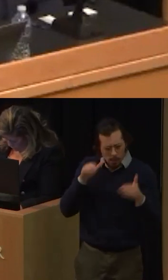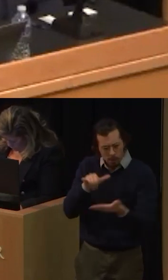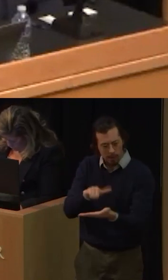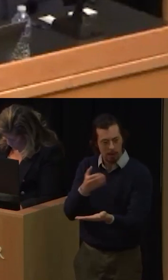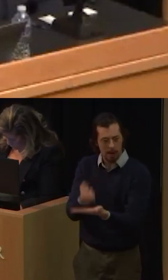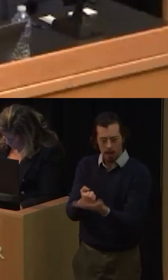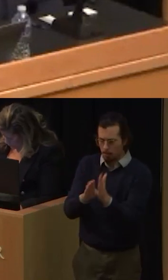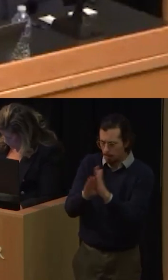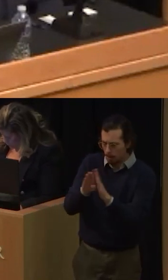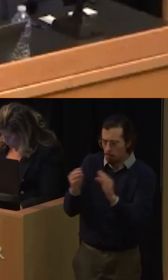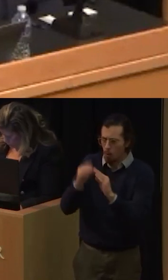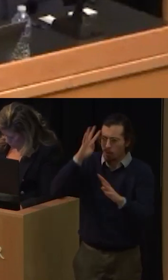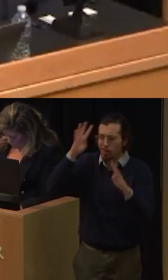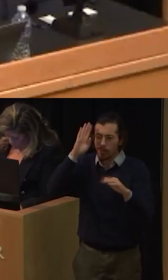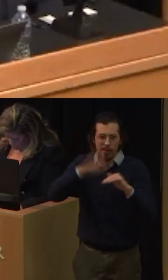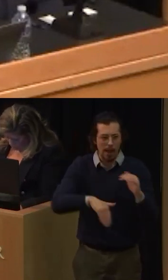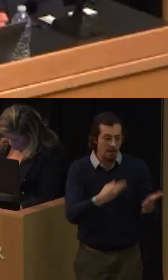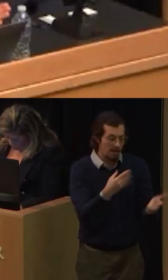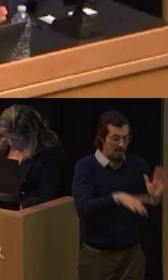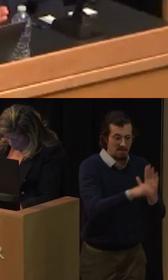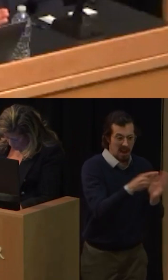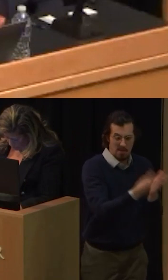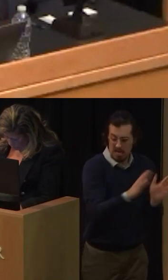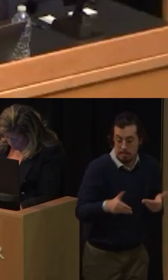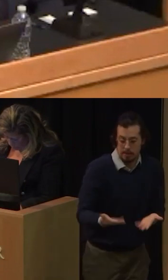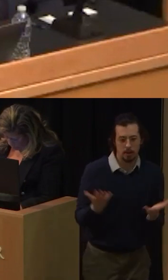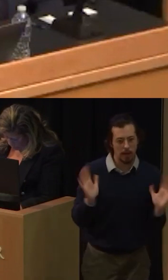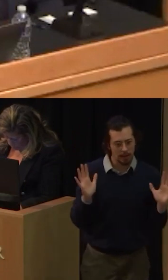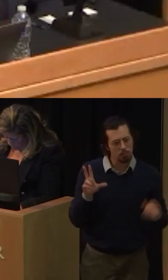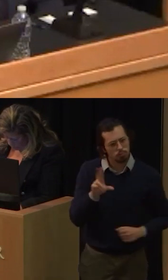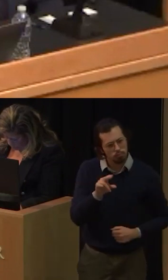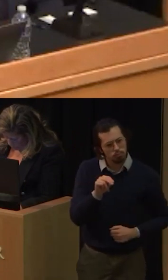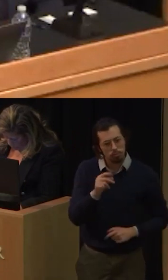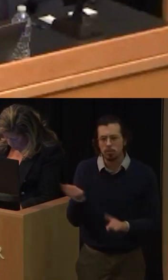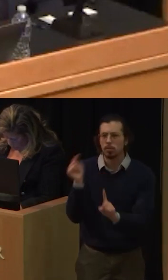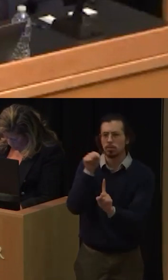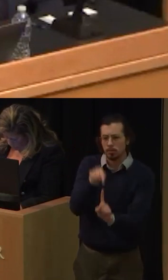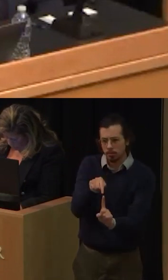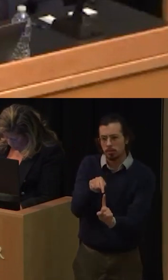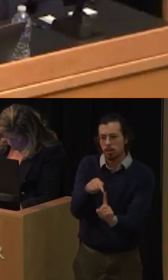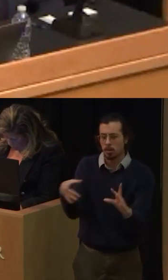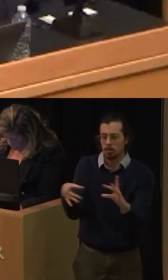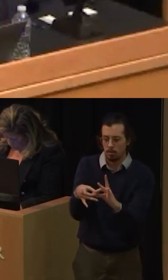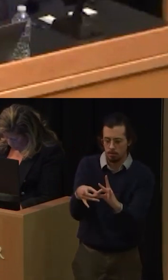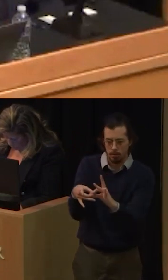than just trying to find money on the bottom line to give to somebody. It goes back to the interdependencies.